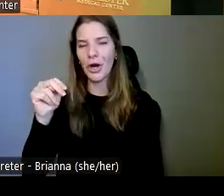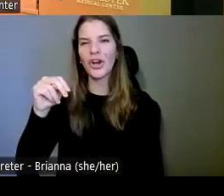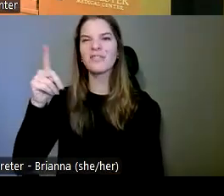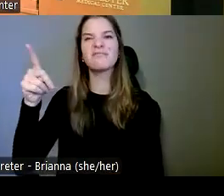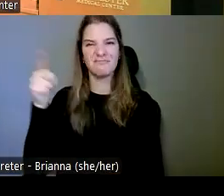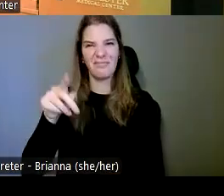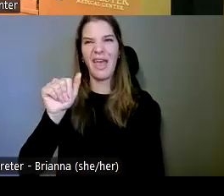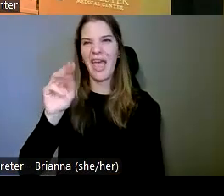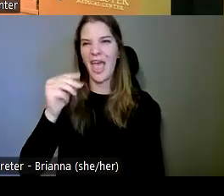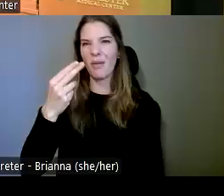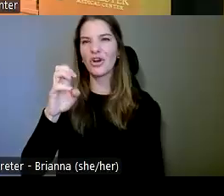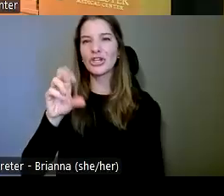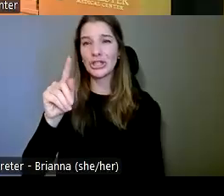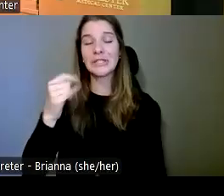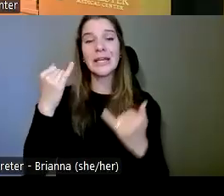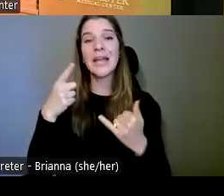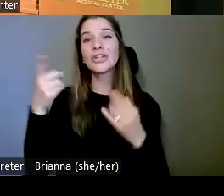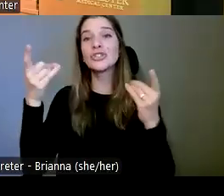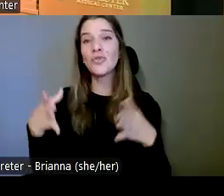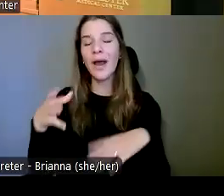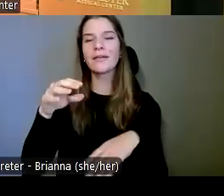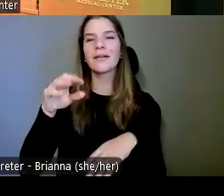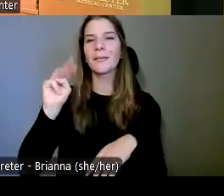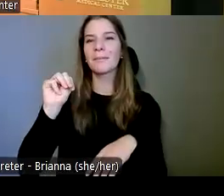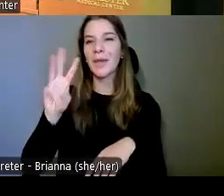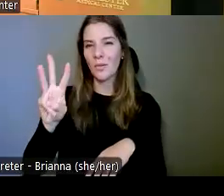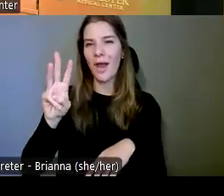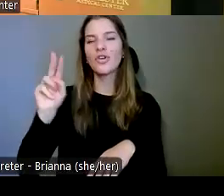director of the nurse practitioner midwiffery program at University of Tennessee. wonderful to